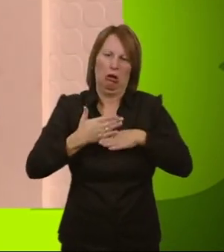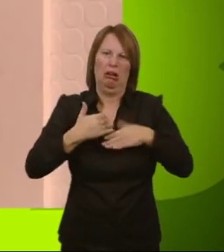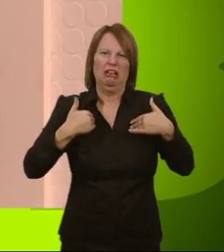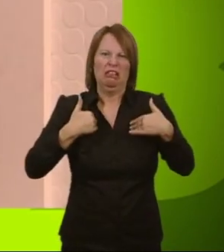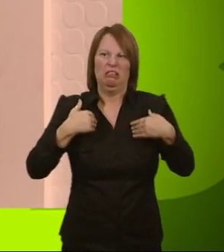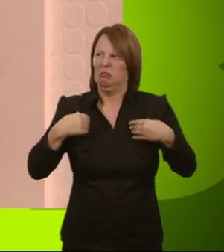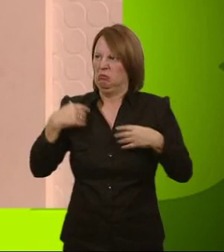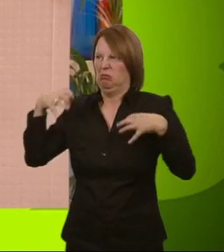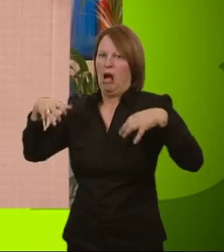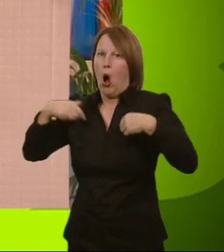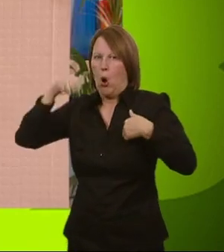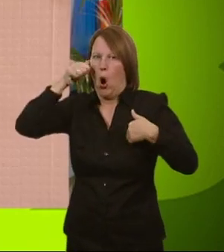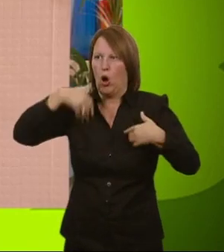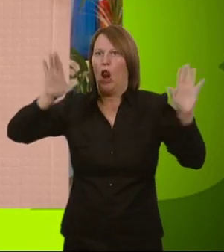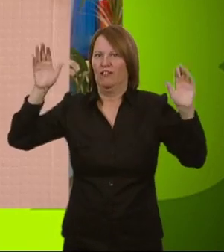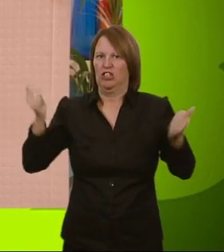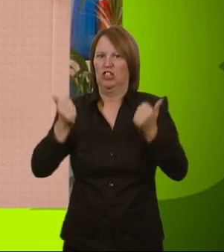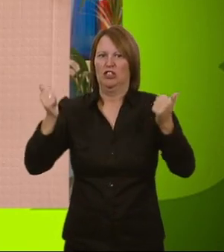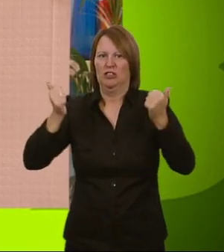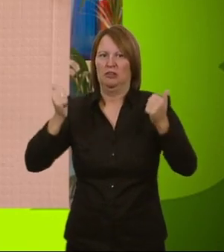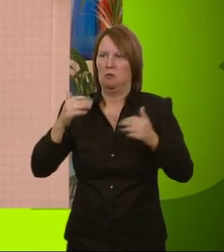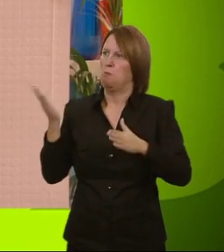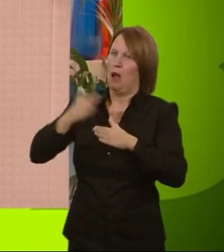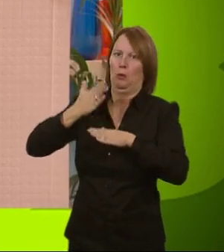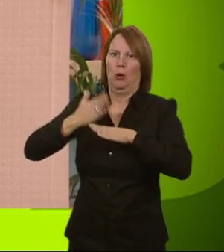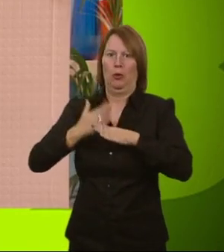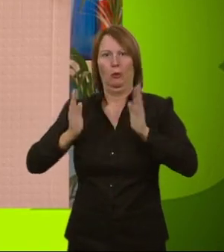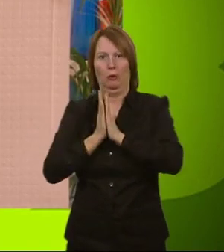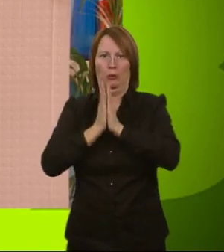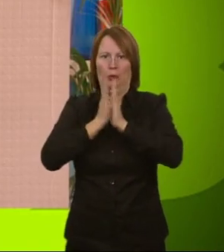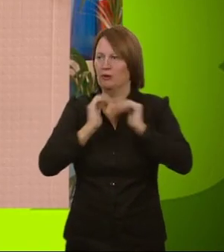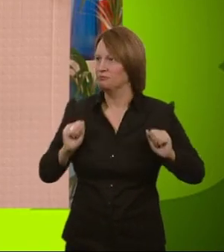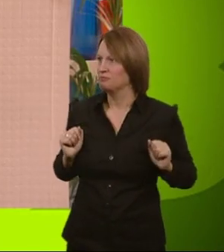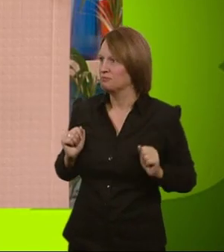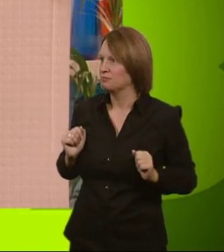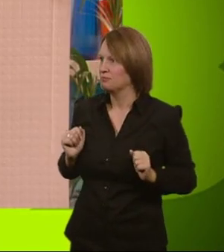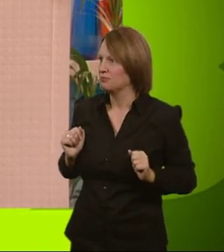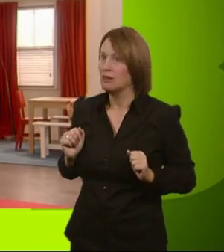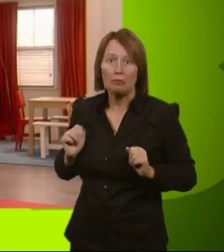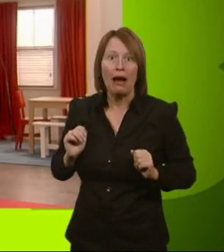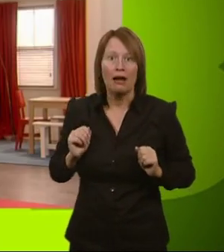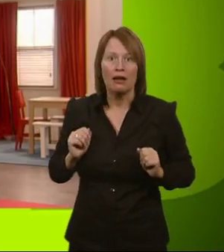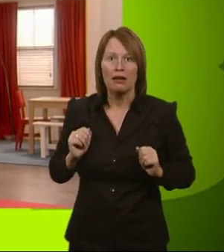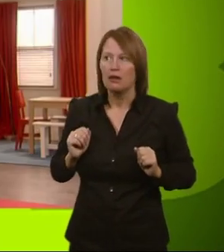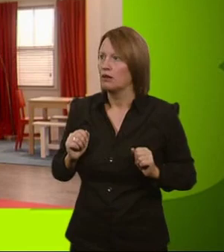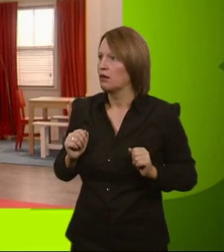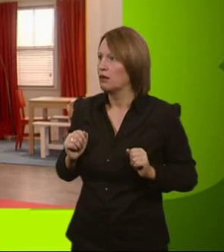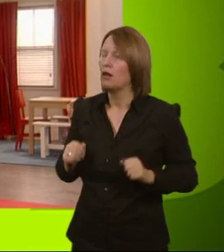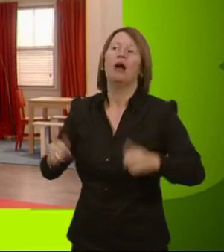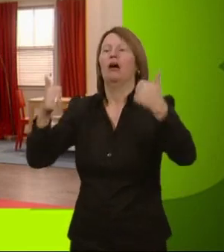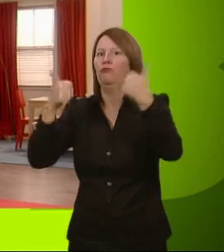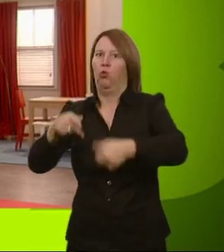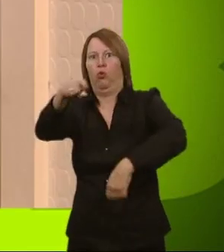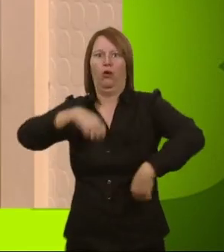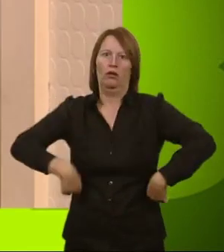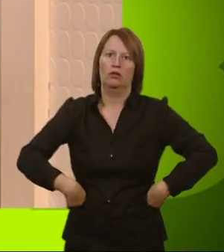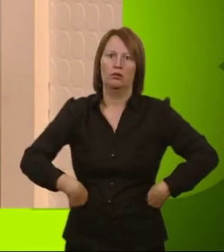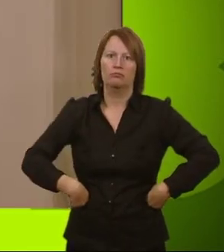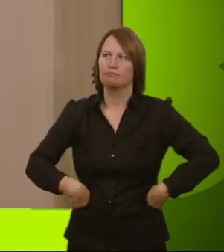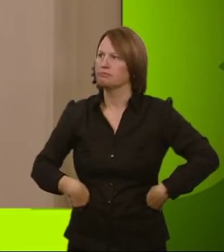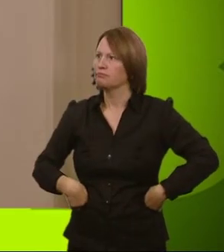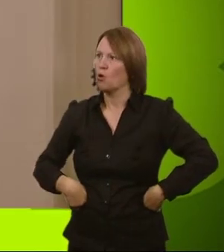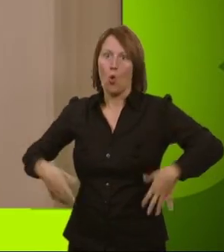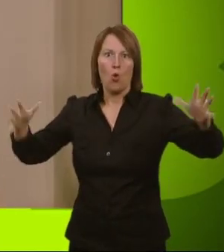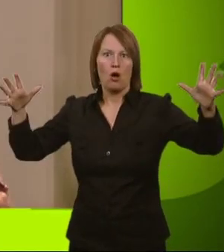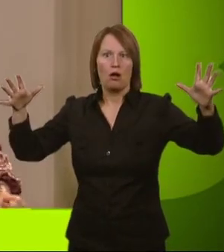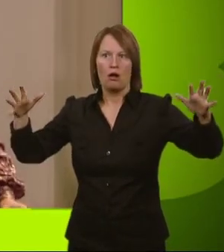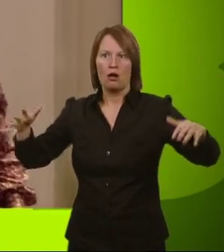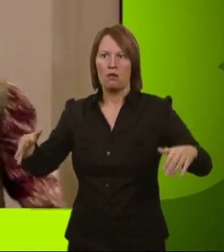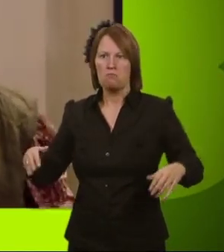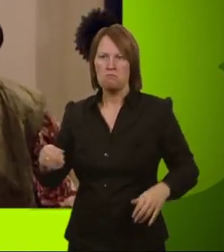yeah we know busy schedule and all that dle pip oops plank here you are first my